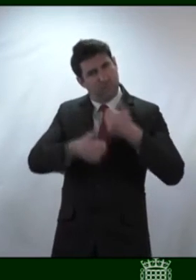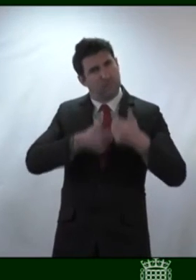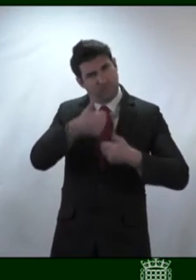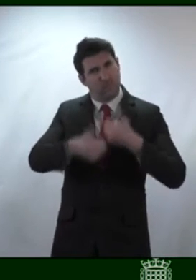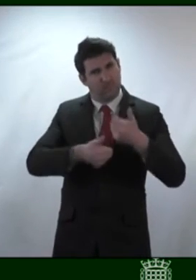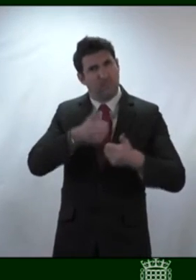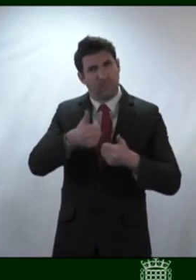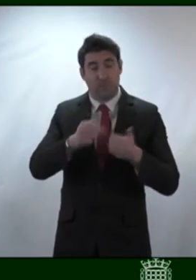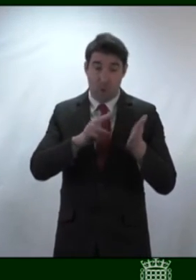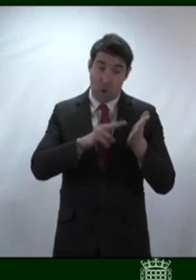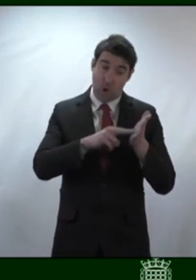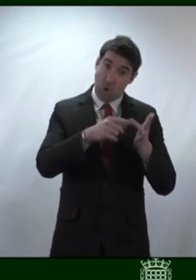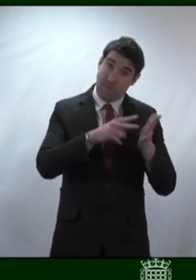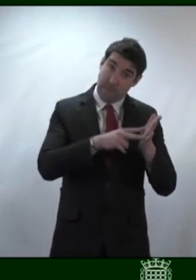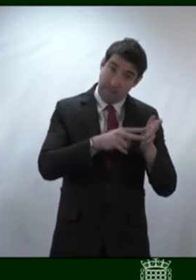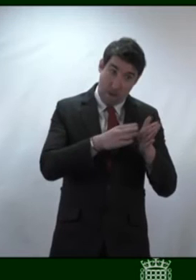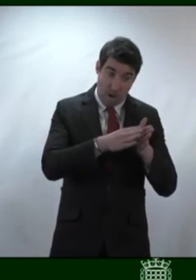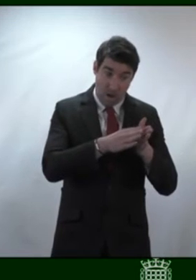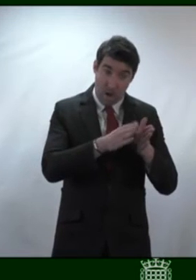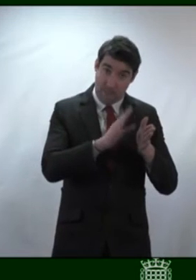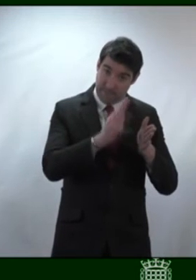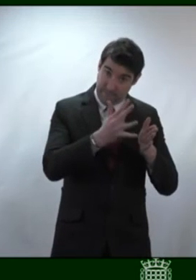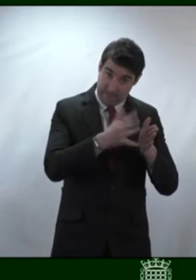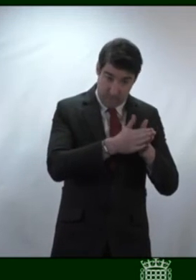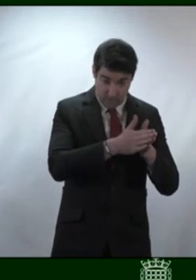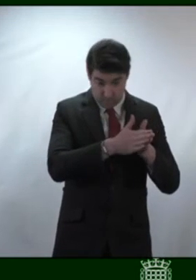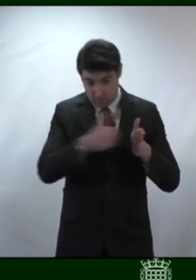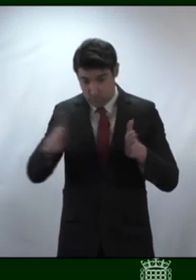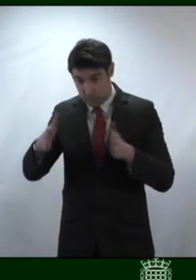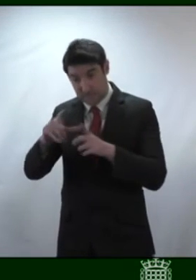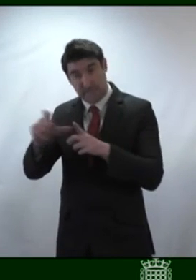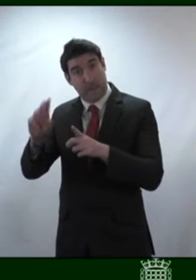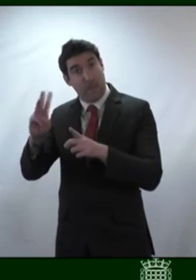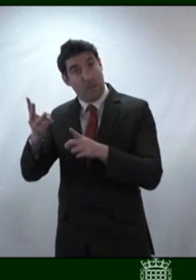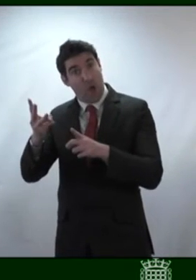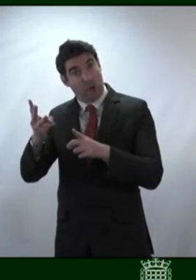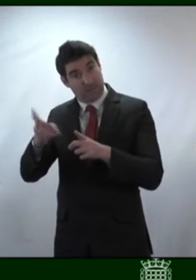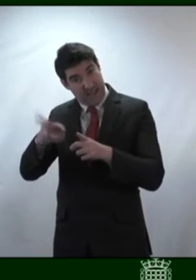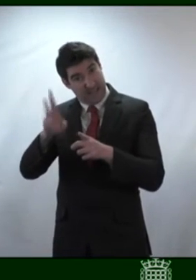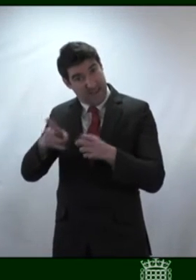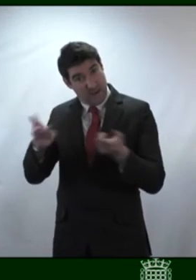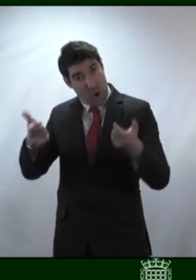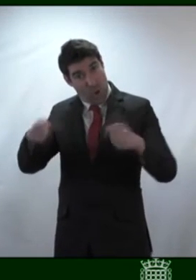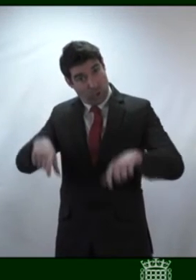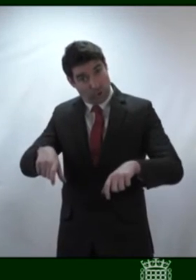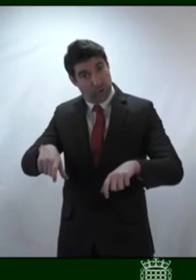of this country came together once again to get the virus under control, and they have made a huge